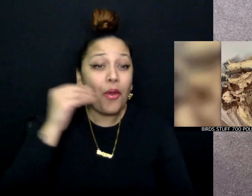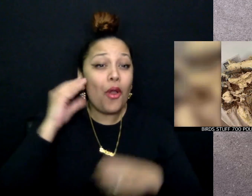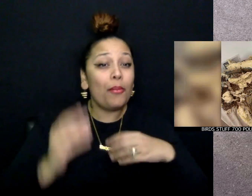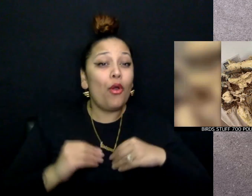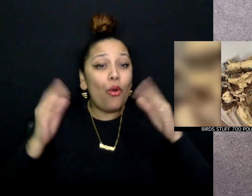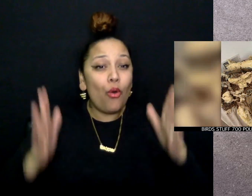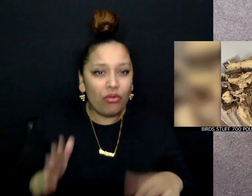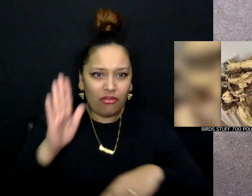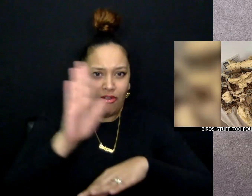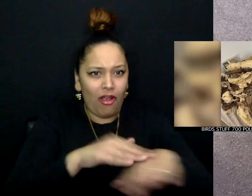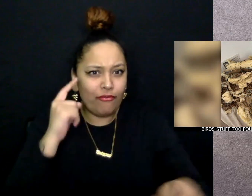a stabilizer